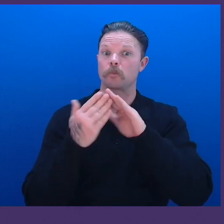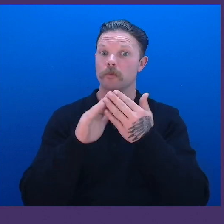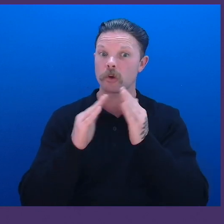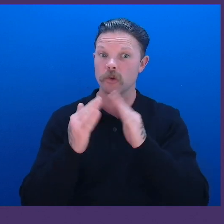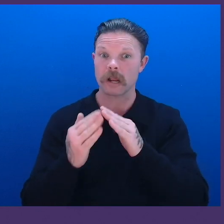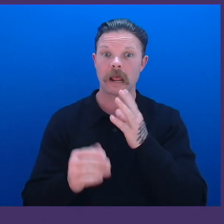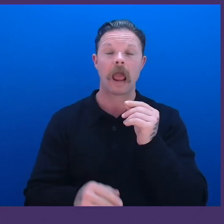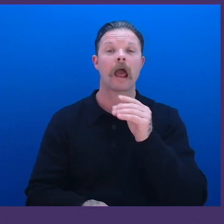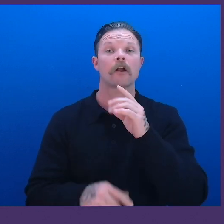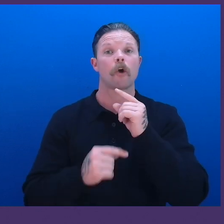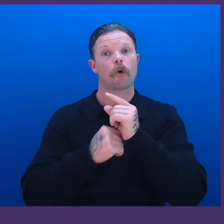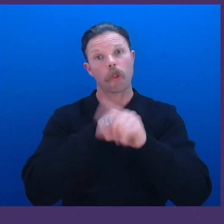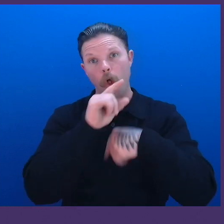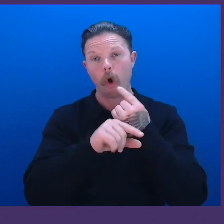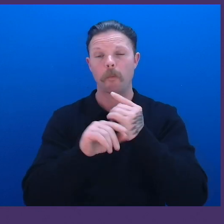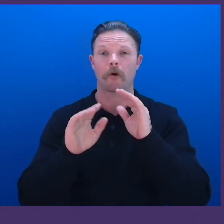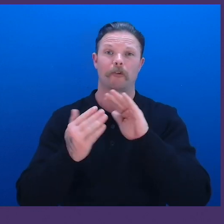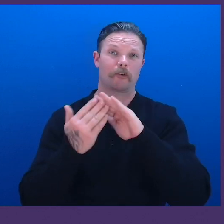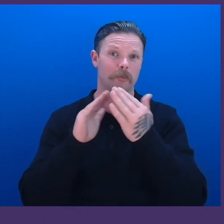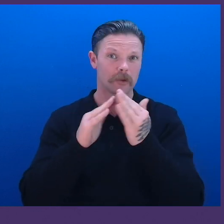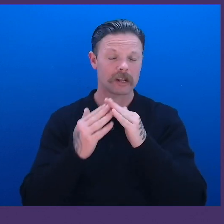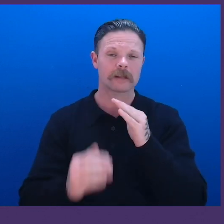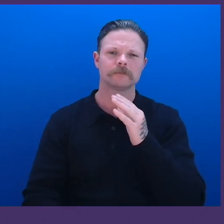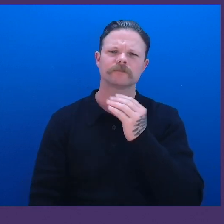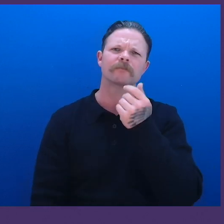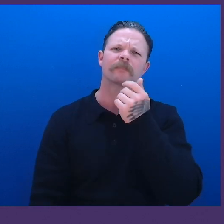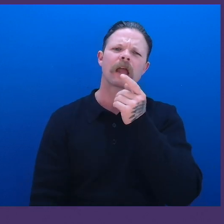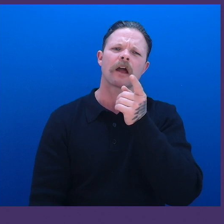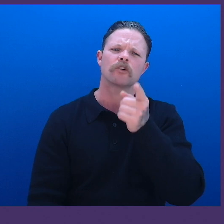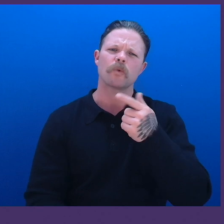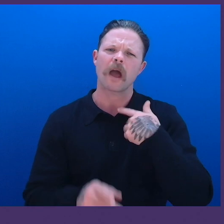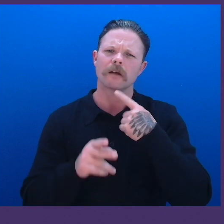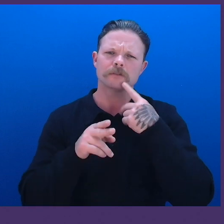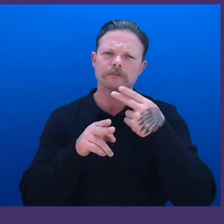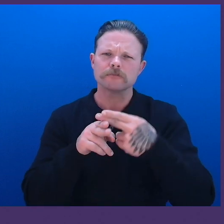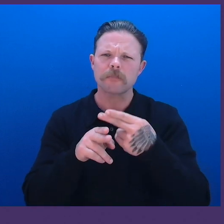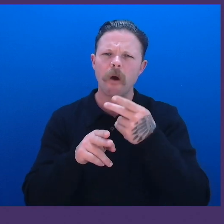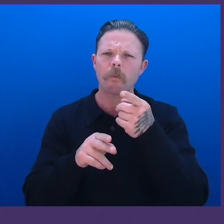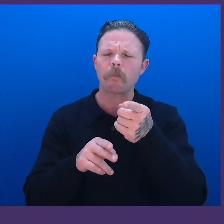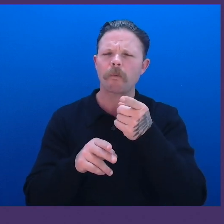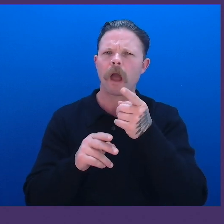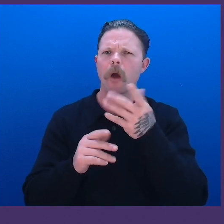and then also, each of you spoke to what's happening and the work left to be done.